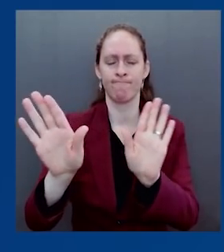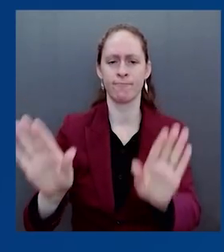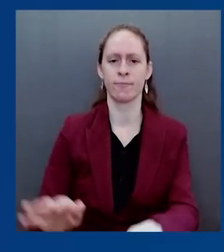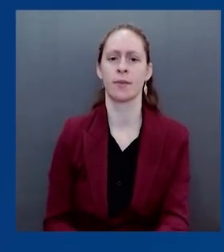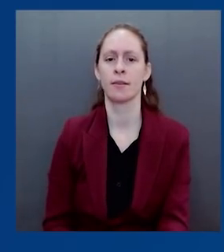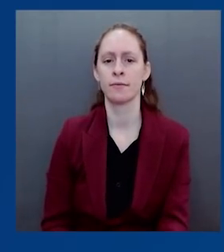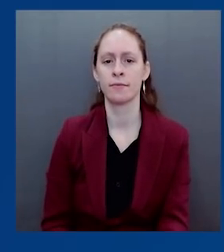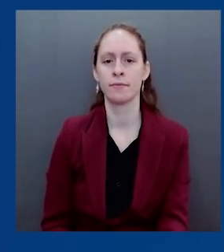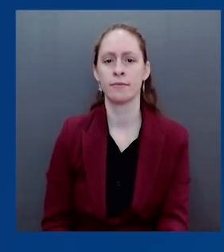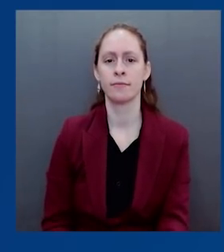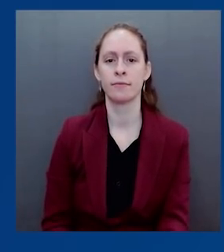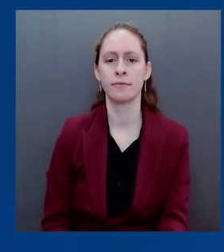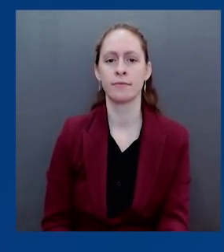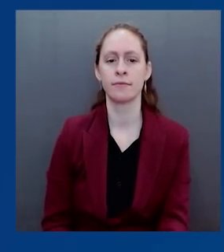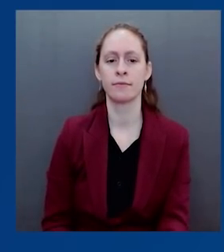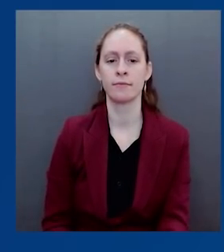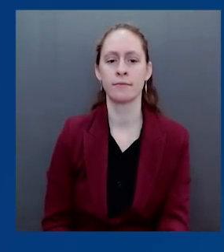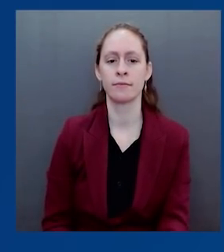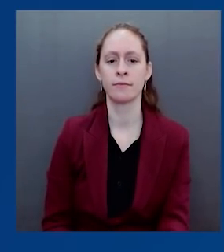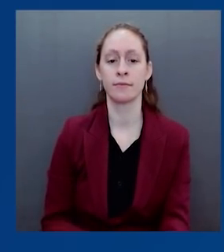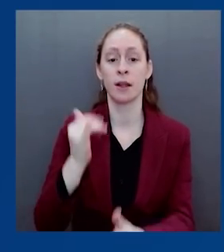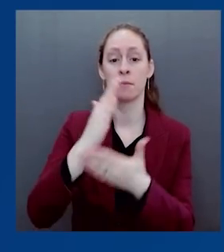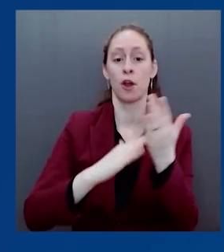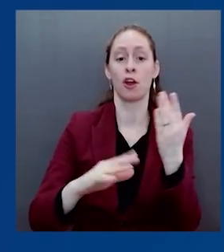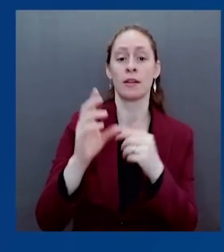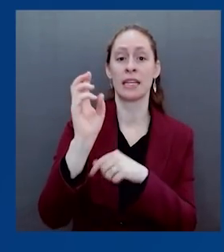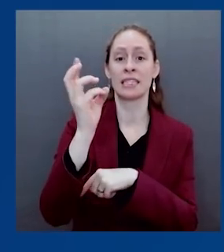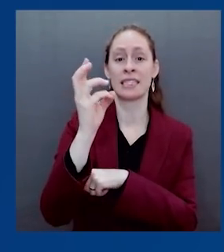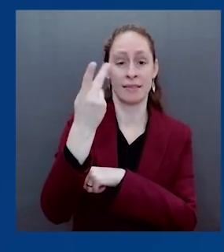the drugs that people want to know what the results are in a good trial,